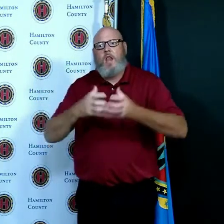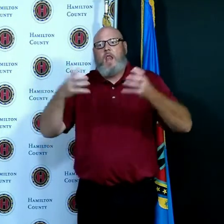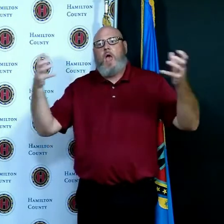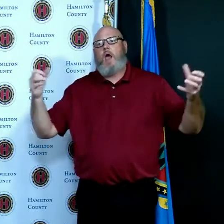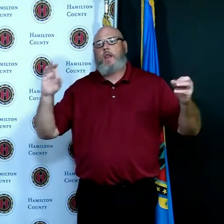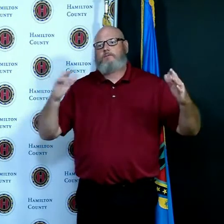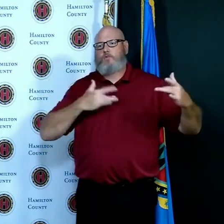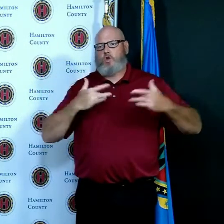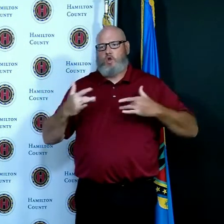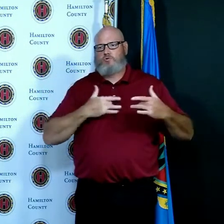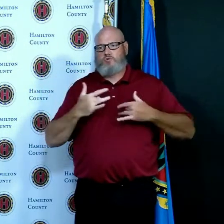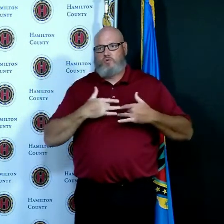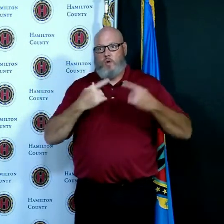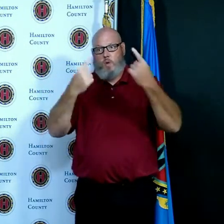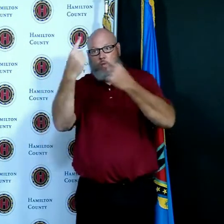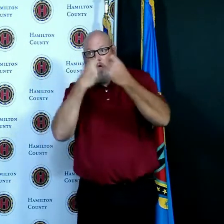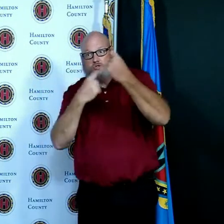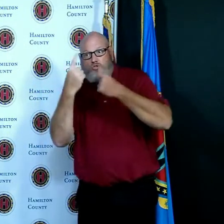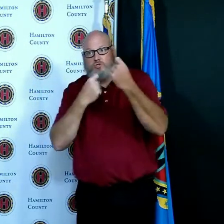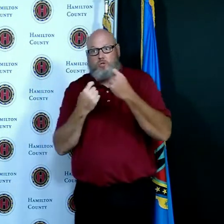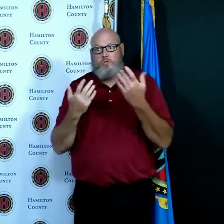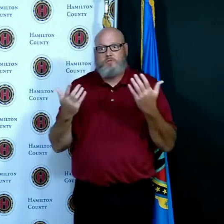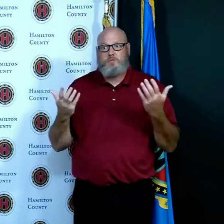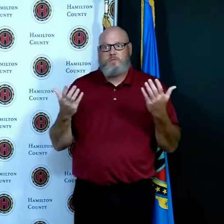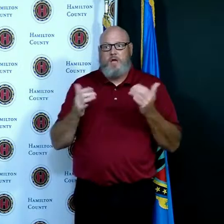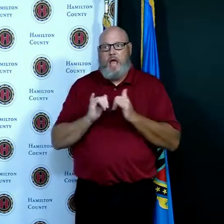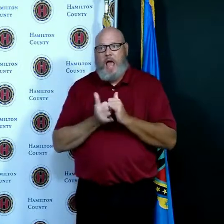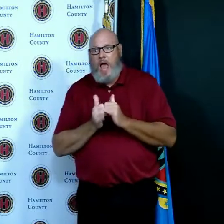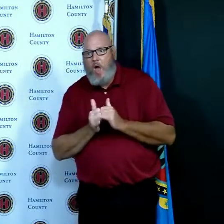into my office about how people vote where people vote and so